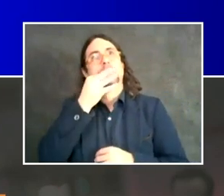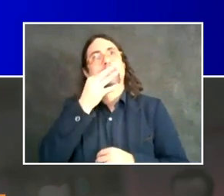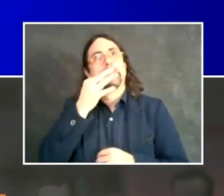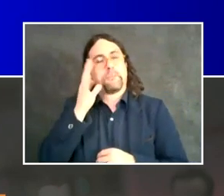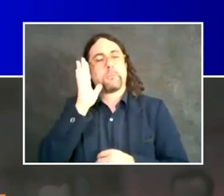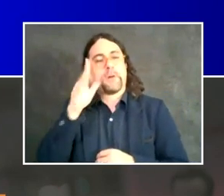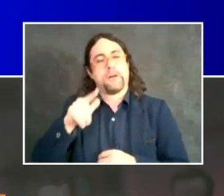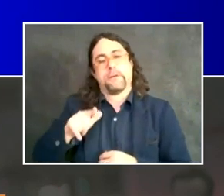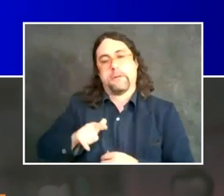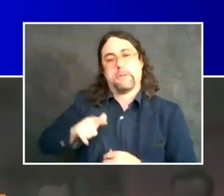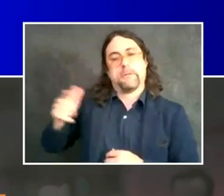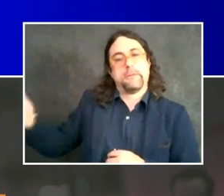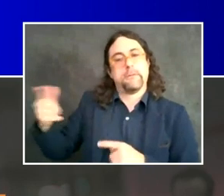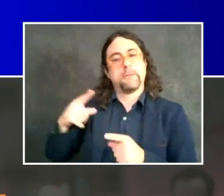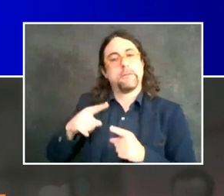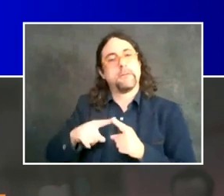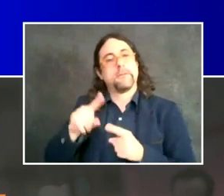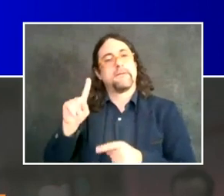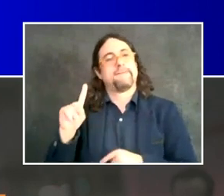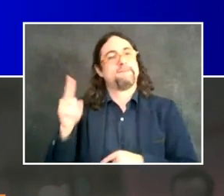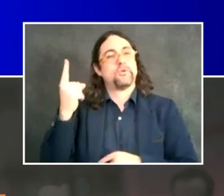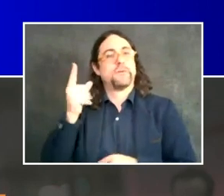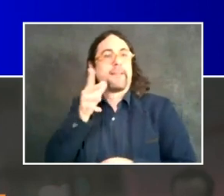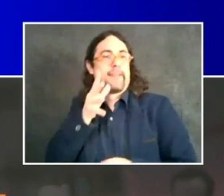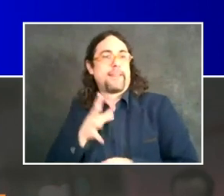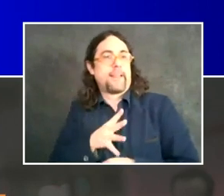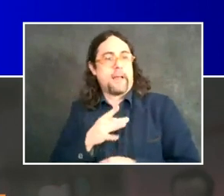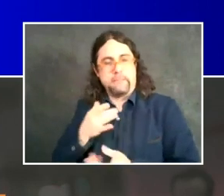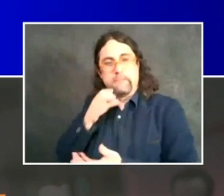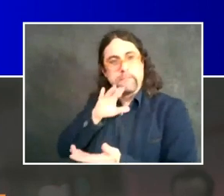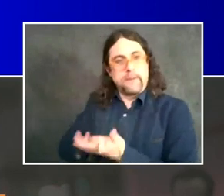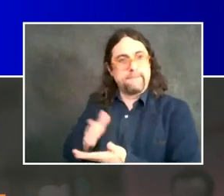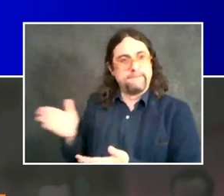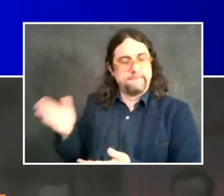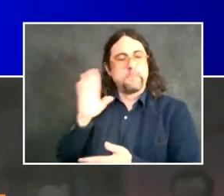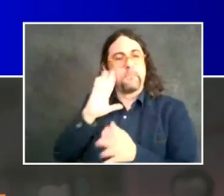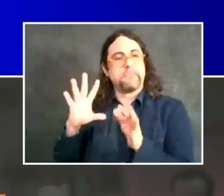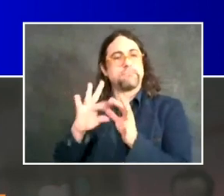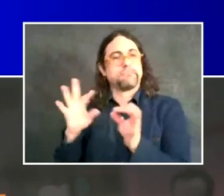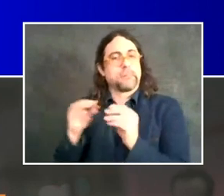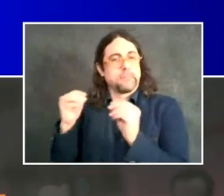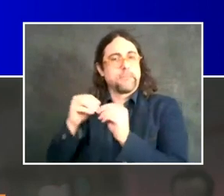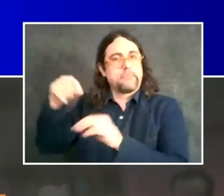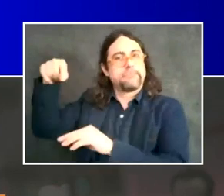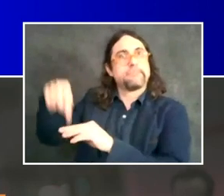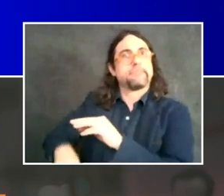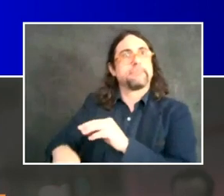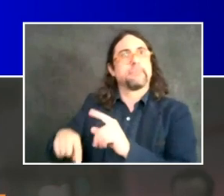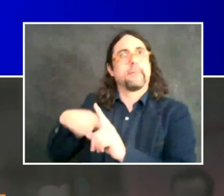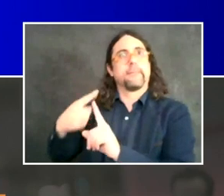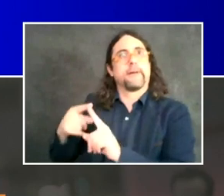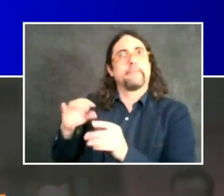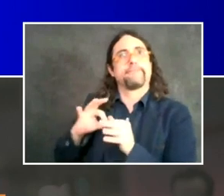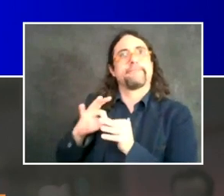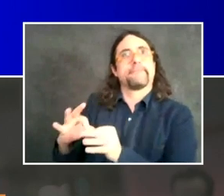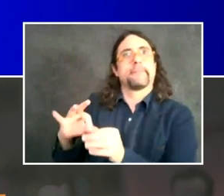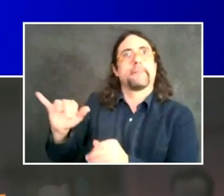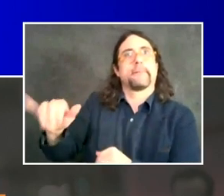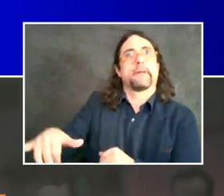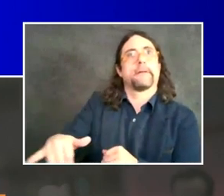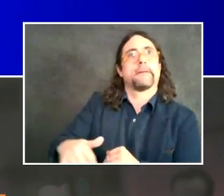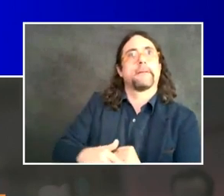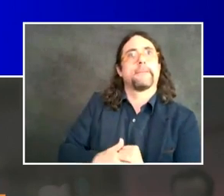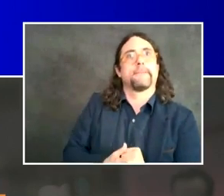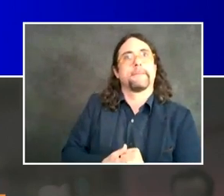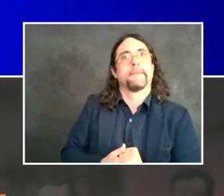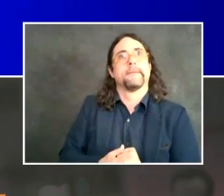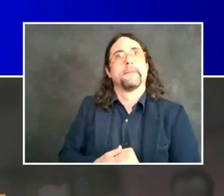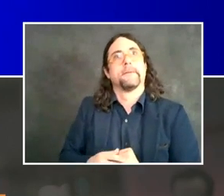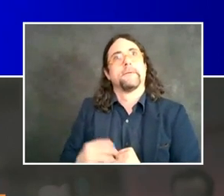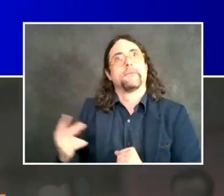MOMENT FROM OUR FIRST LADY.